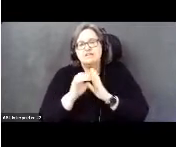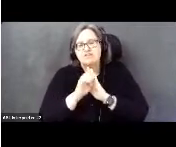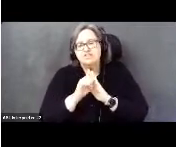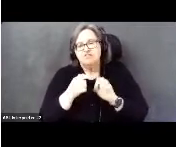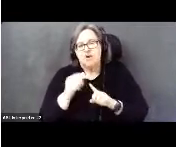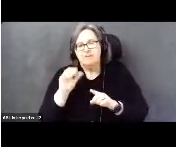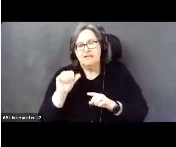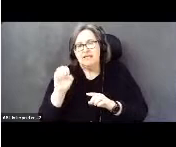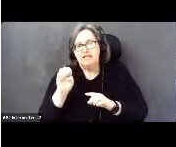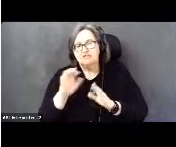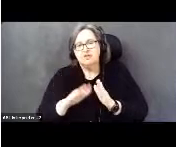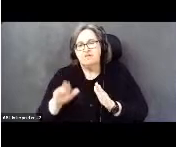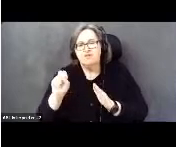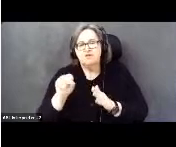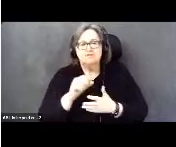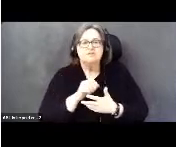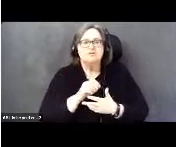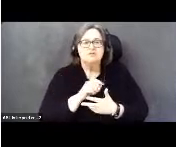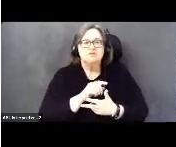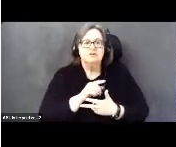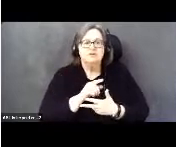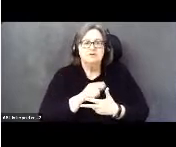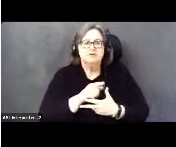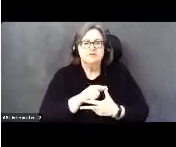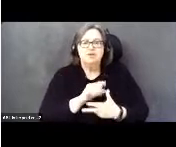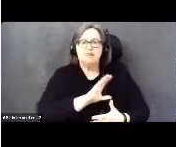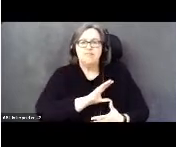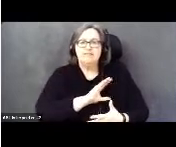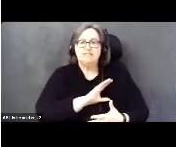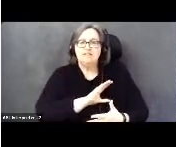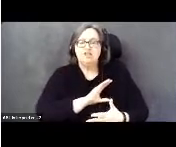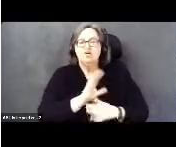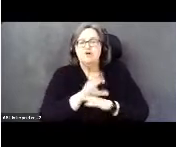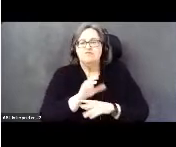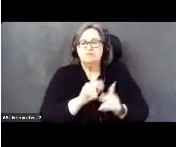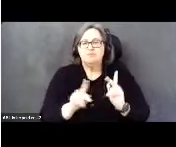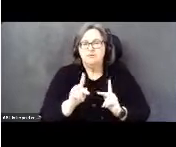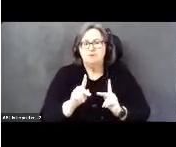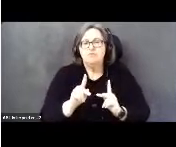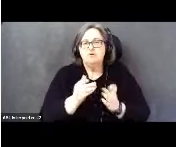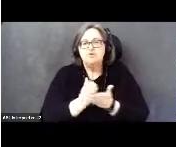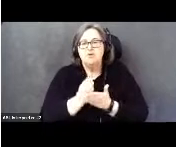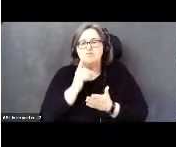the case awork on across the country. We enforce the rights who interact with state and local